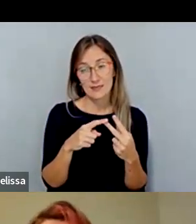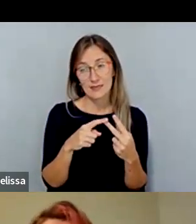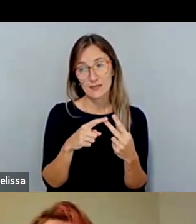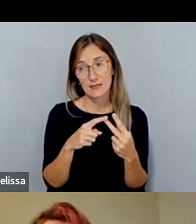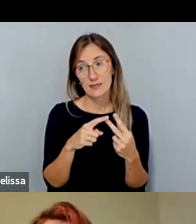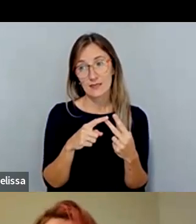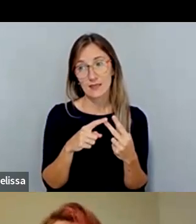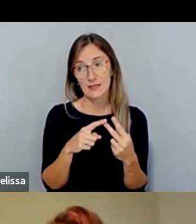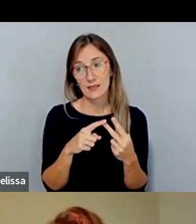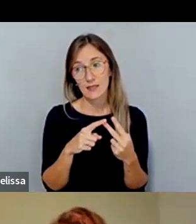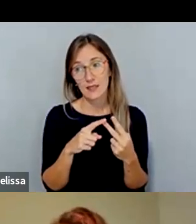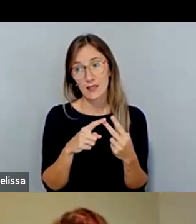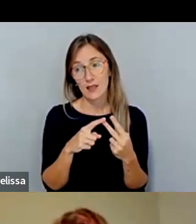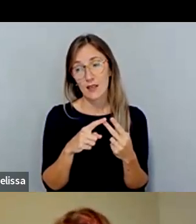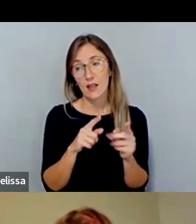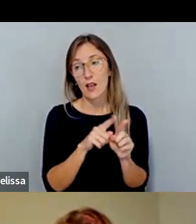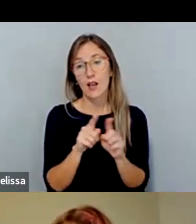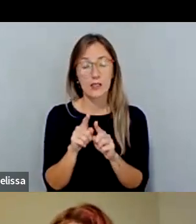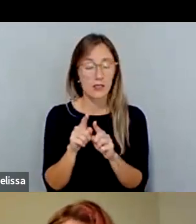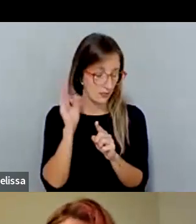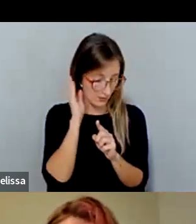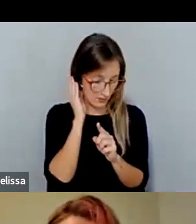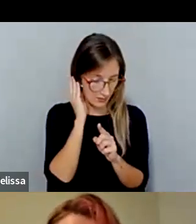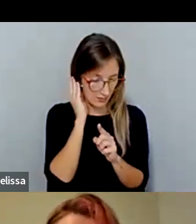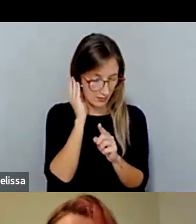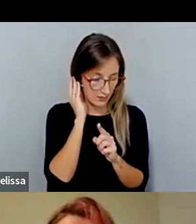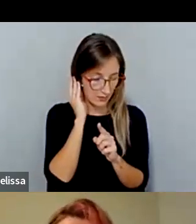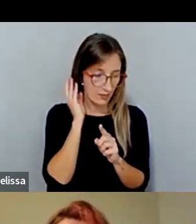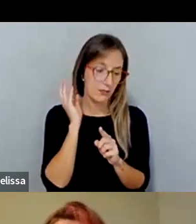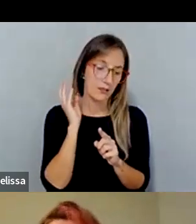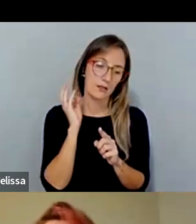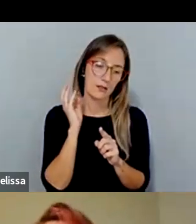Probably since I was 18. I have been trying to think of a way -- I agree